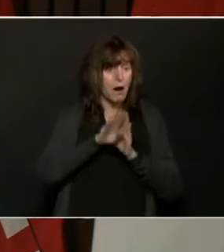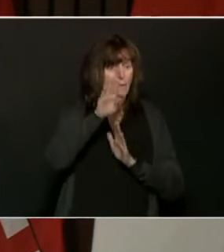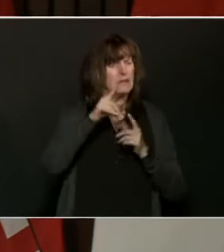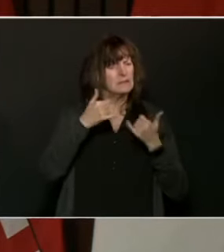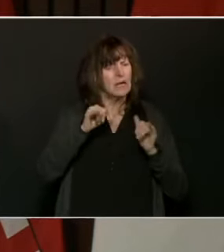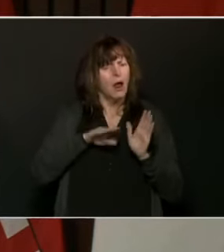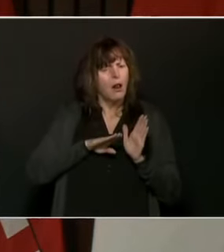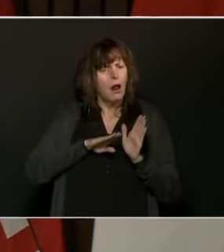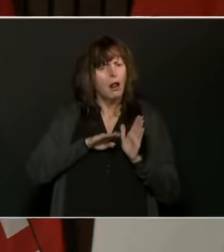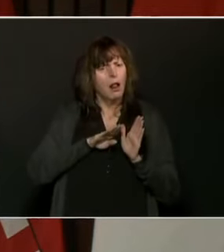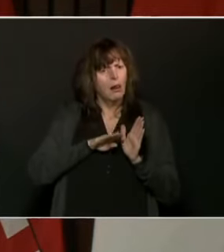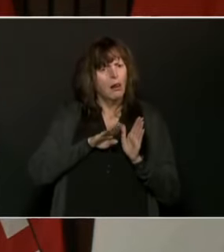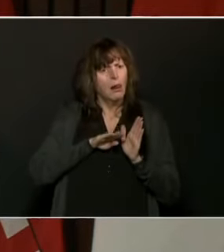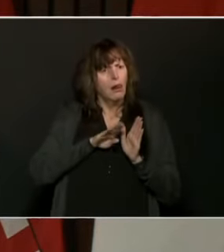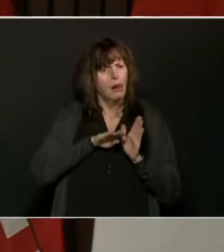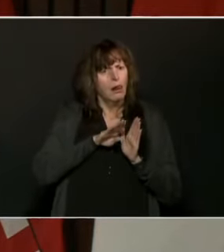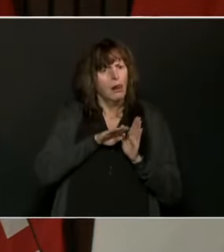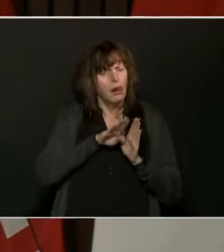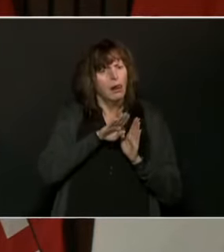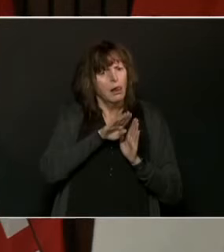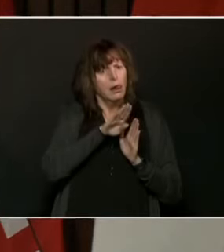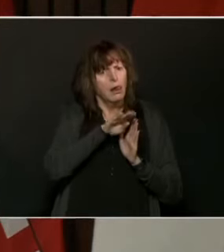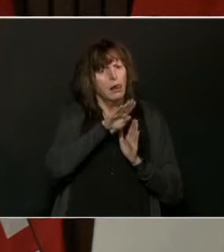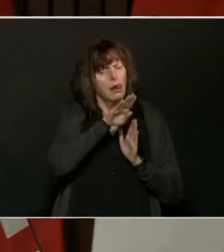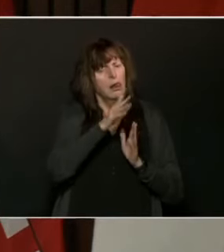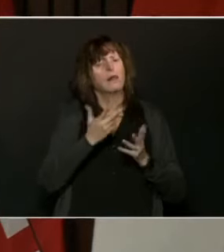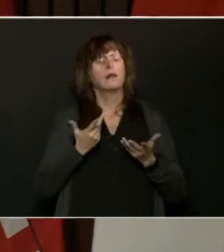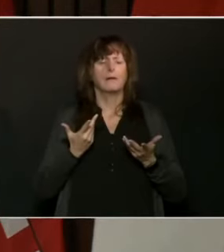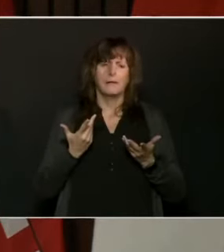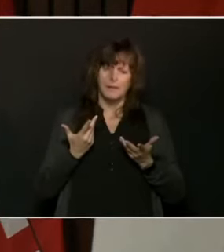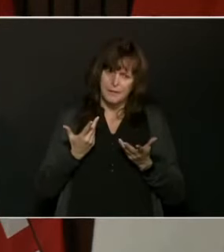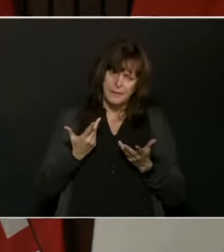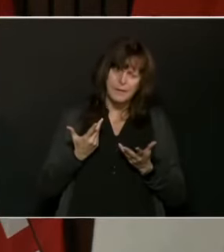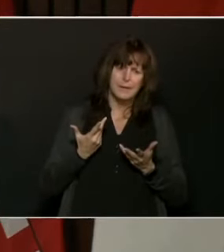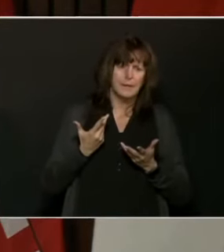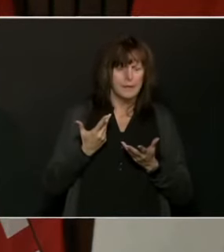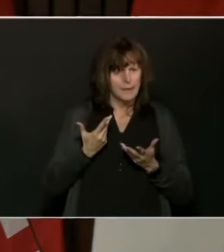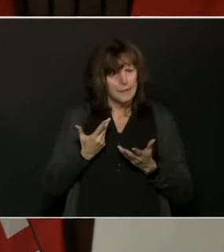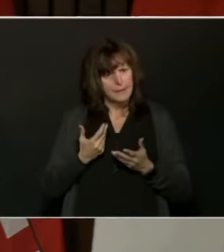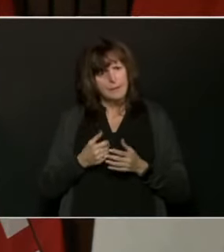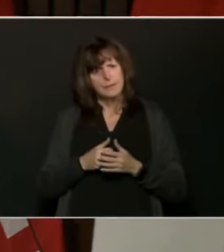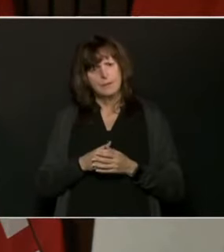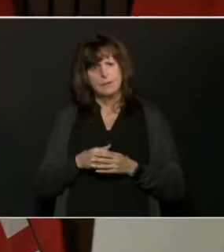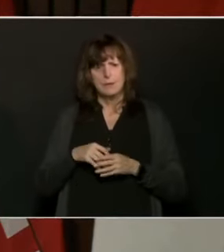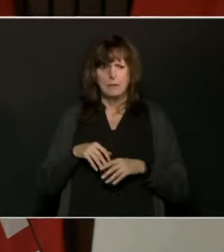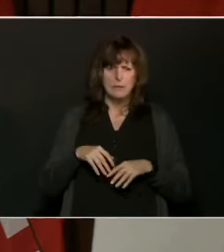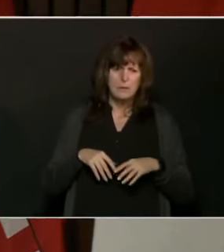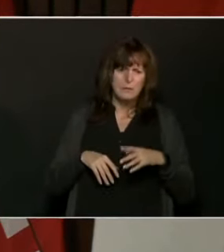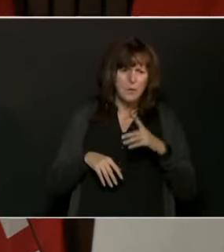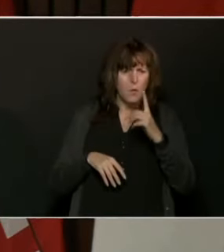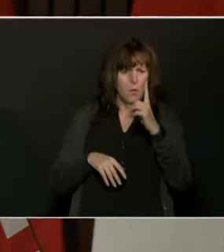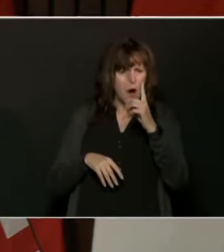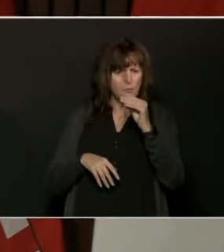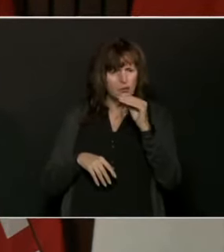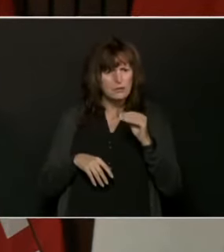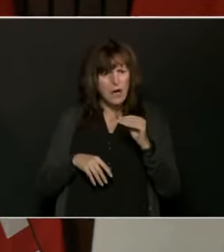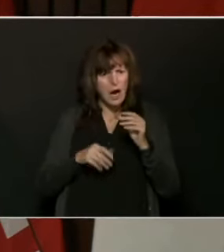YOU'RE ACTUALLY SEEING NOT THE MOST EXPLOSIVE GROWTH, BUT YOU'RE STILL SAYING THIS